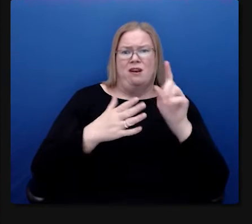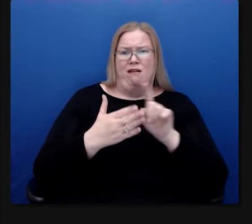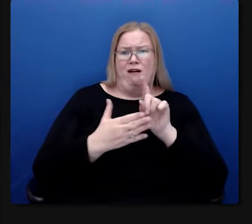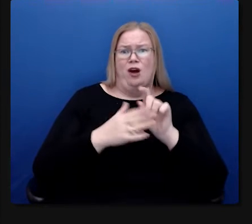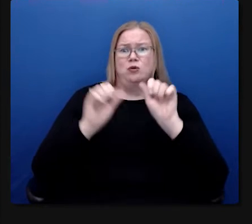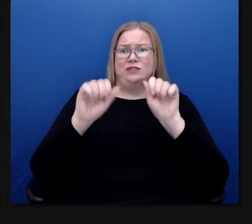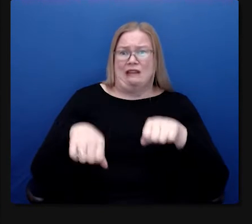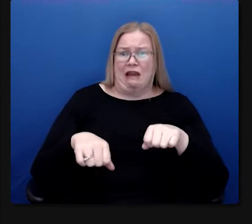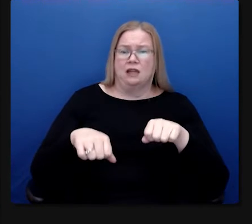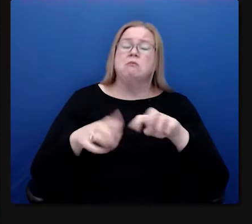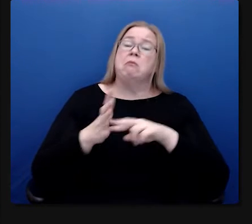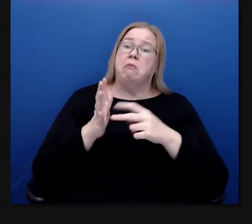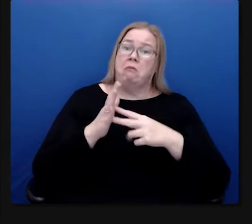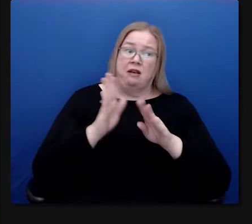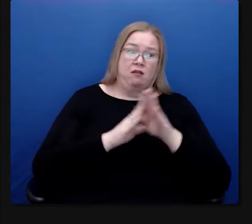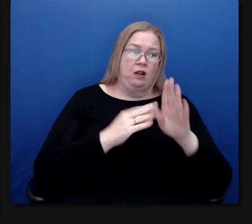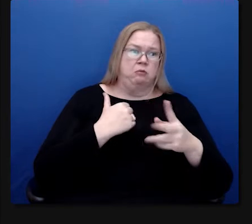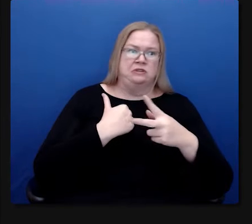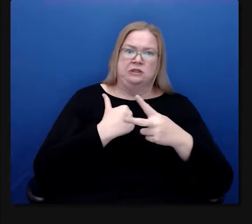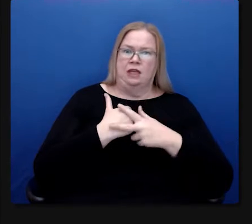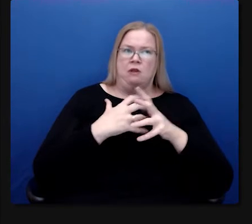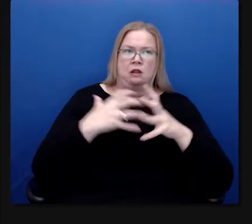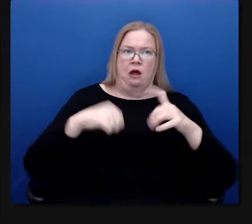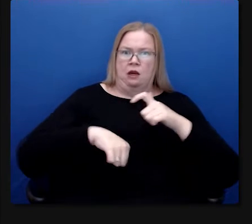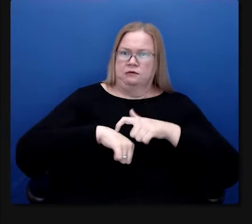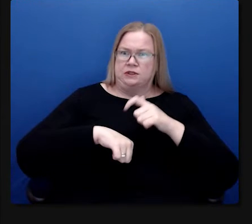So this can save developers starting up a lot of time just to get up and going.